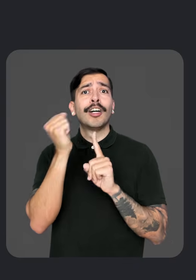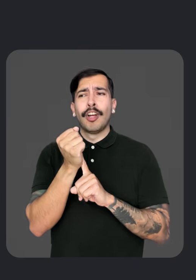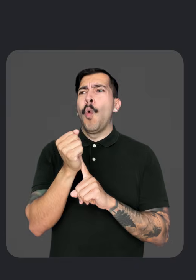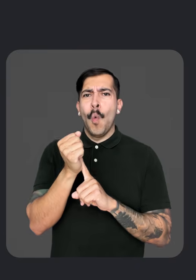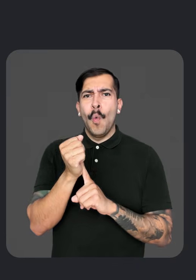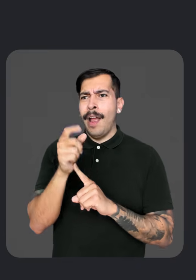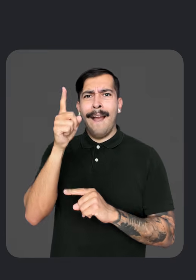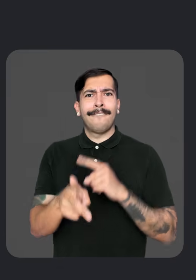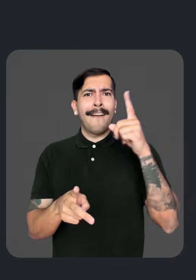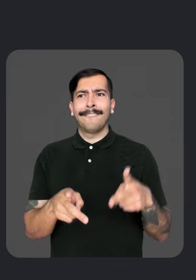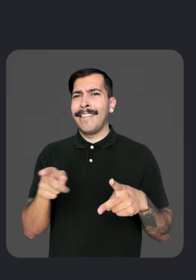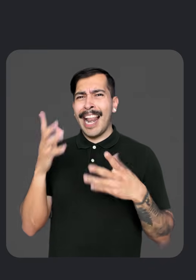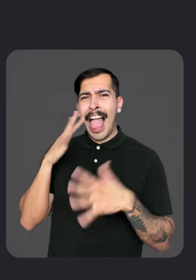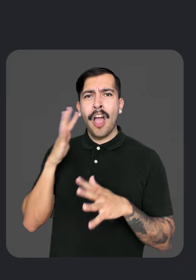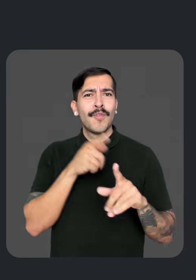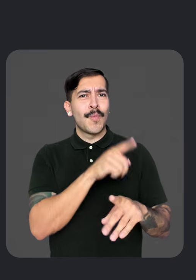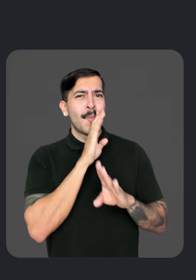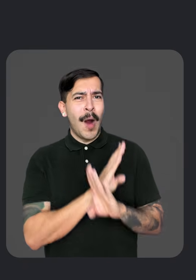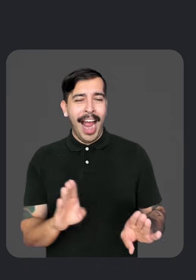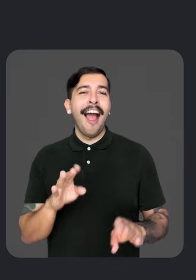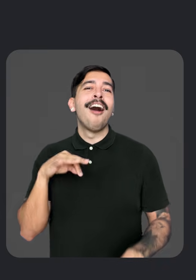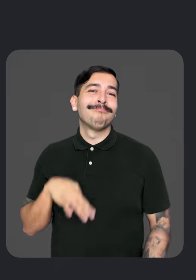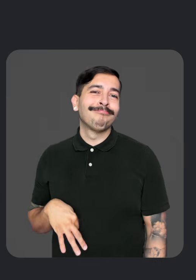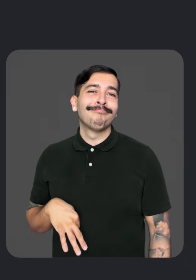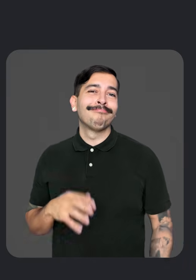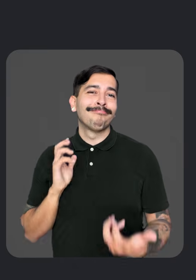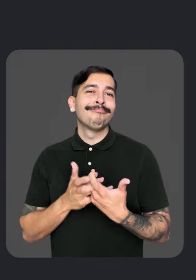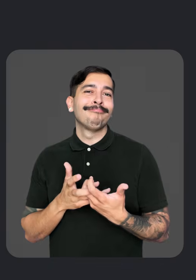or for situations where the volume levels of a particular space are unequal.